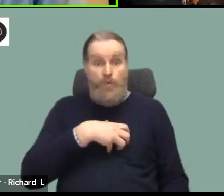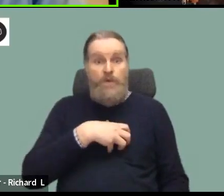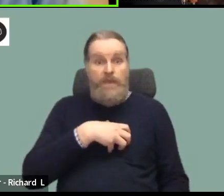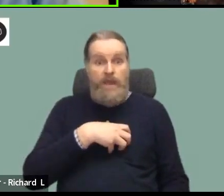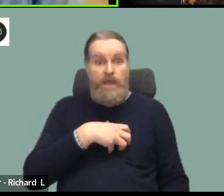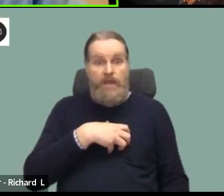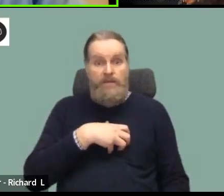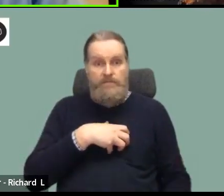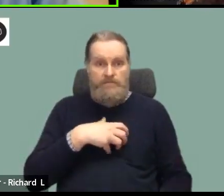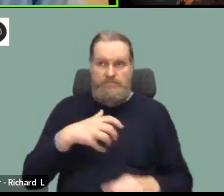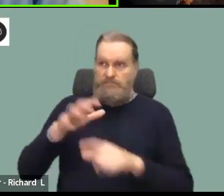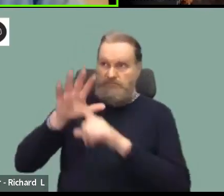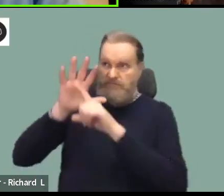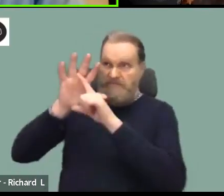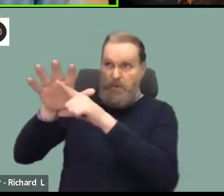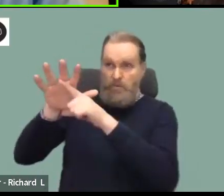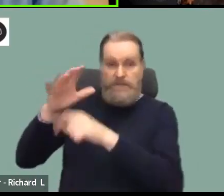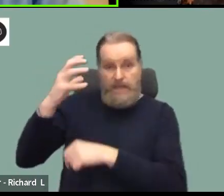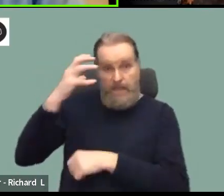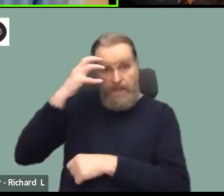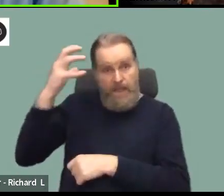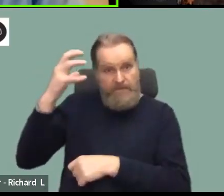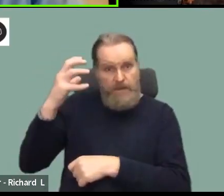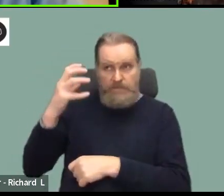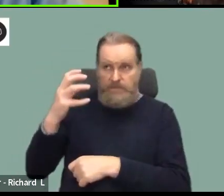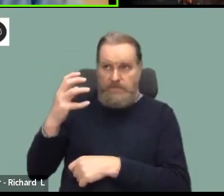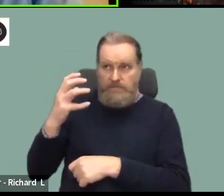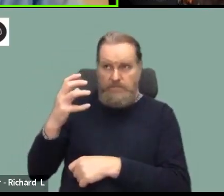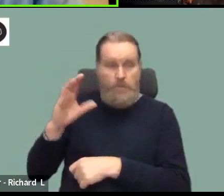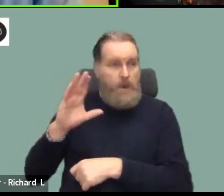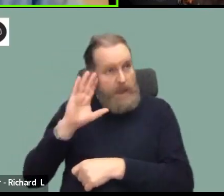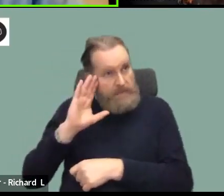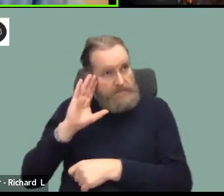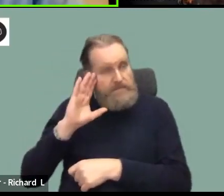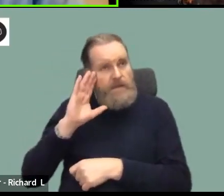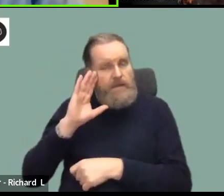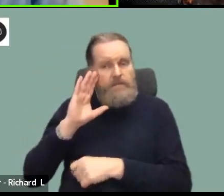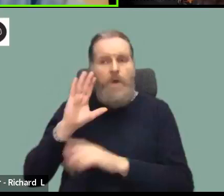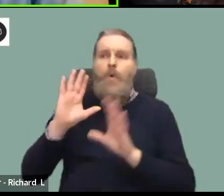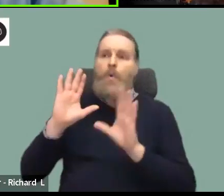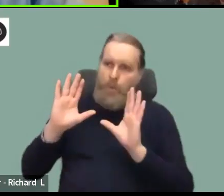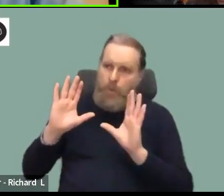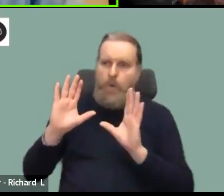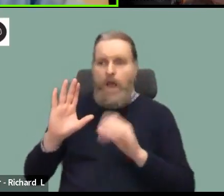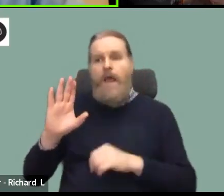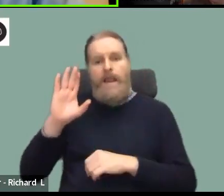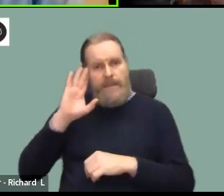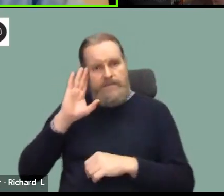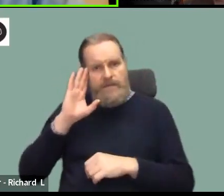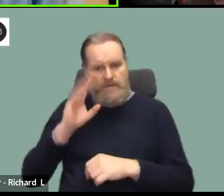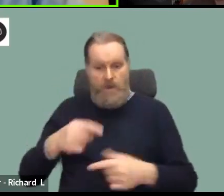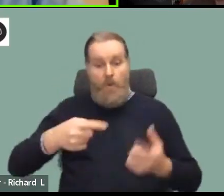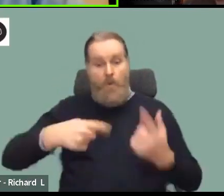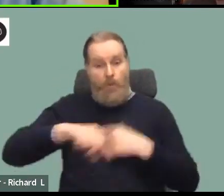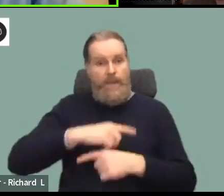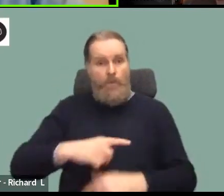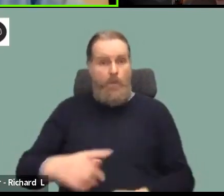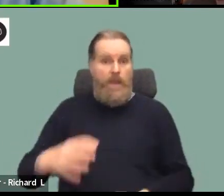People will begin to see that the Union is on. n the, you know, it forces n the, you know, is forcing the government to at least take us seriously. That The members in HR Marcy